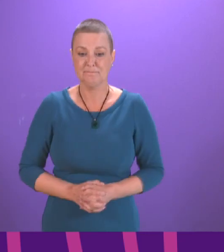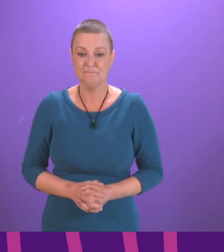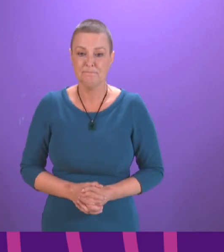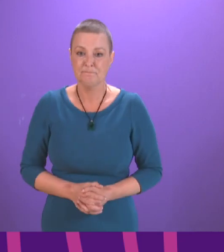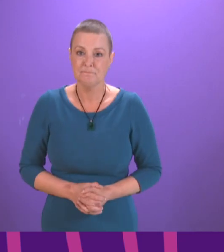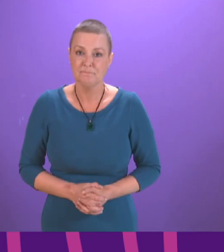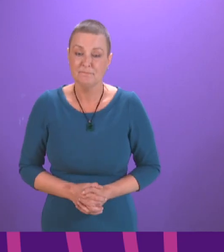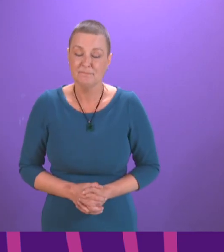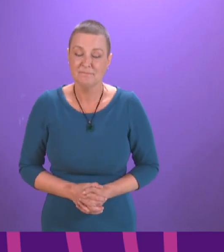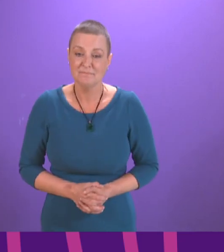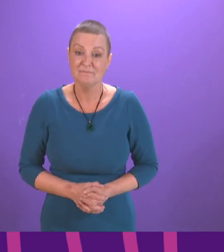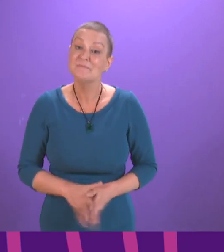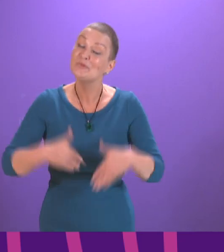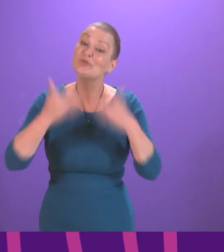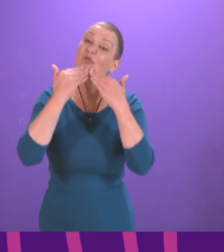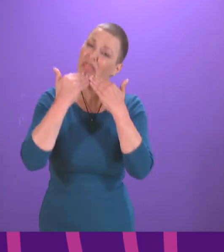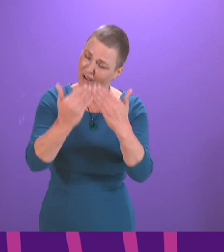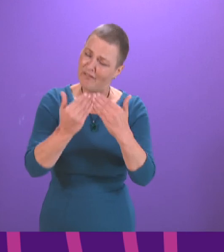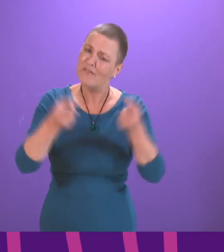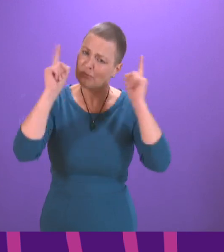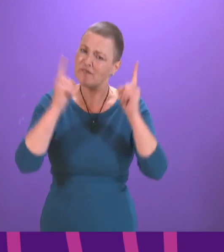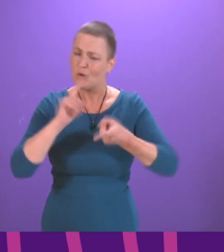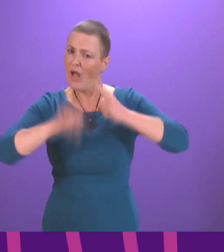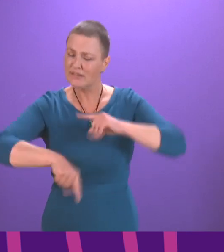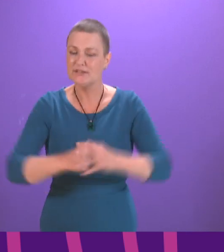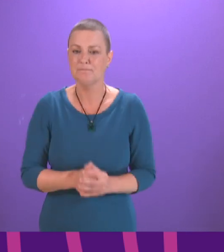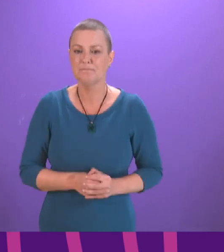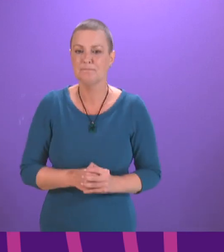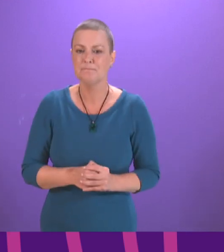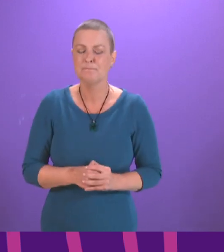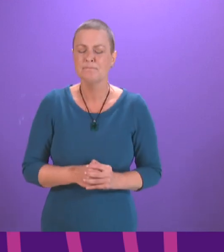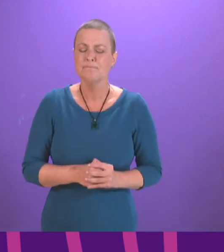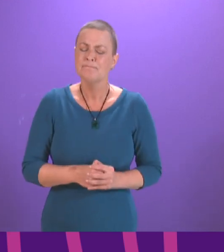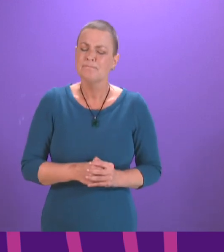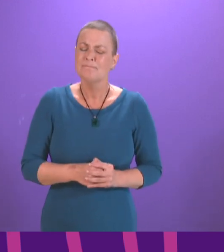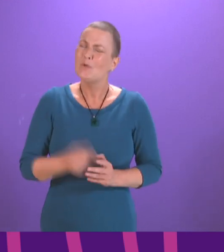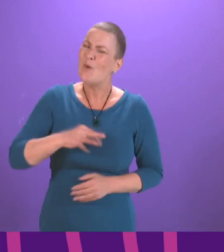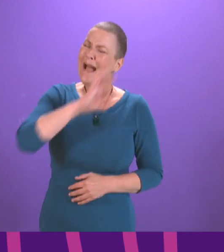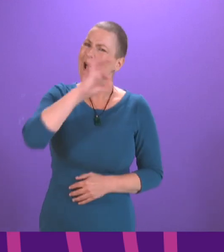Richard Leonard: I, too, turn to the serious question of what